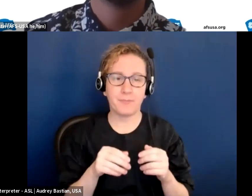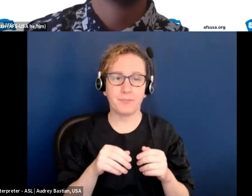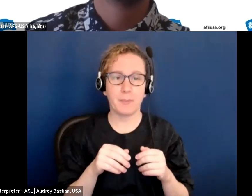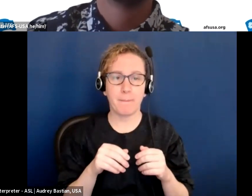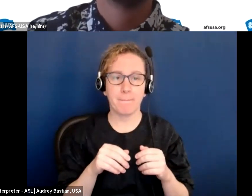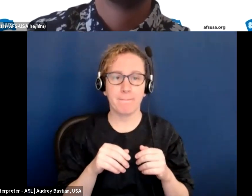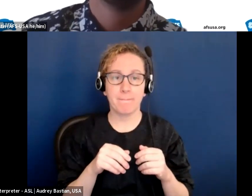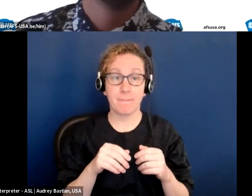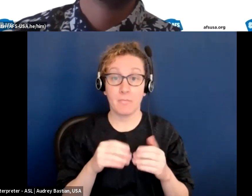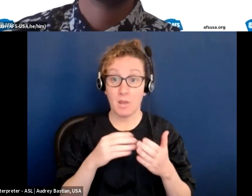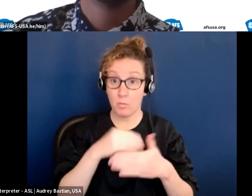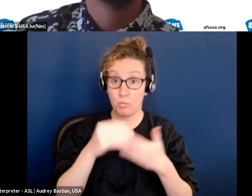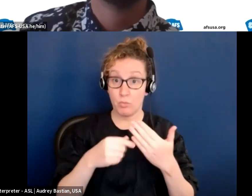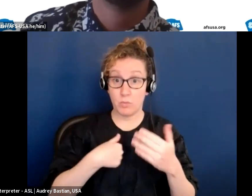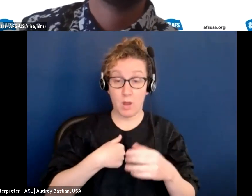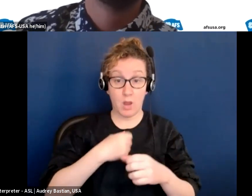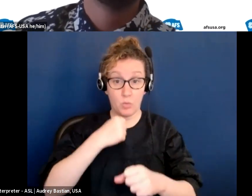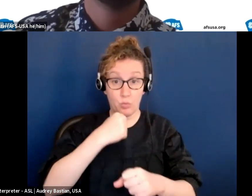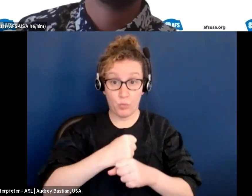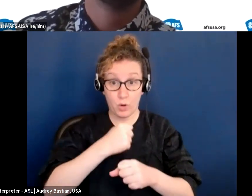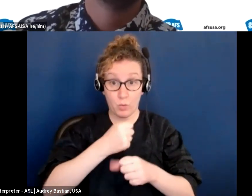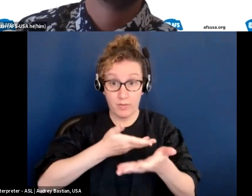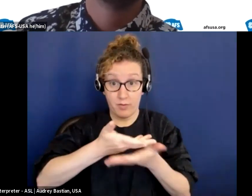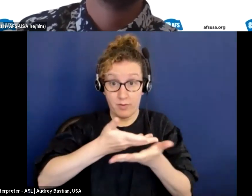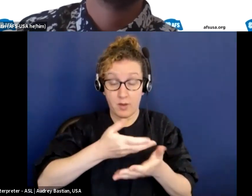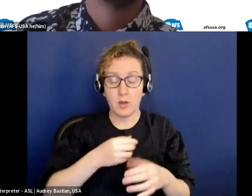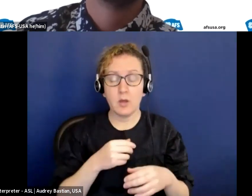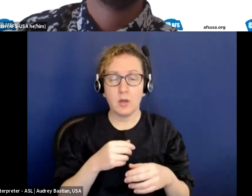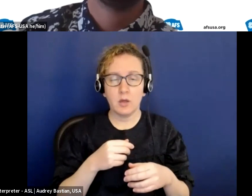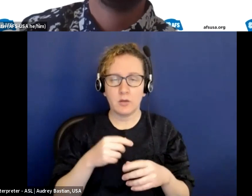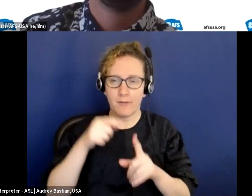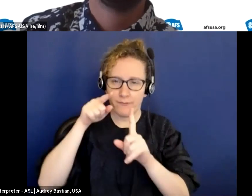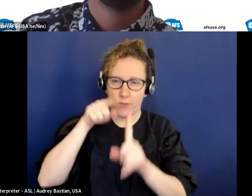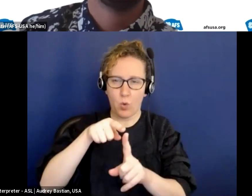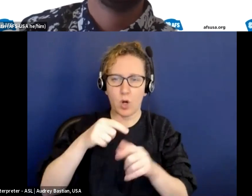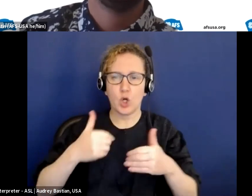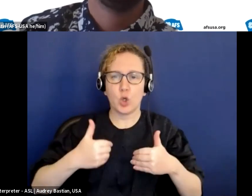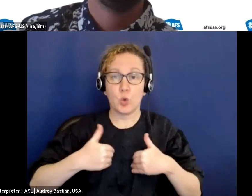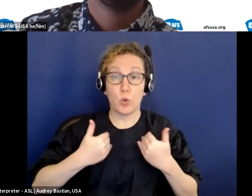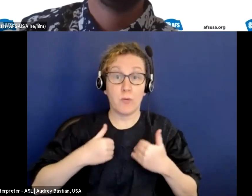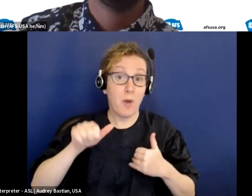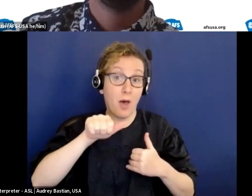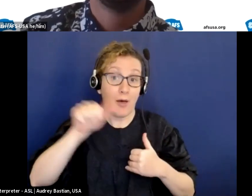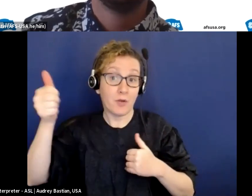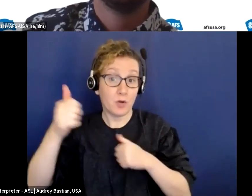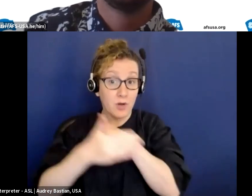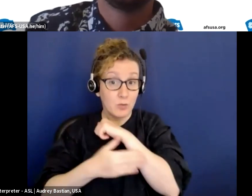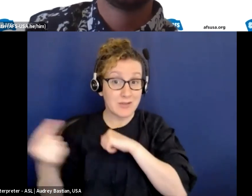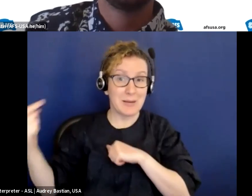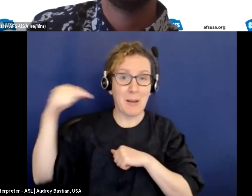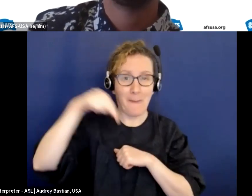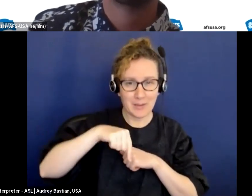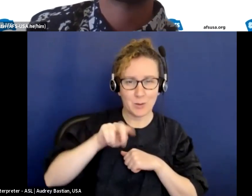The programs that I work with are for youth from other countries coming here to the United